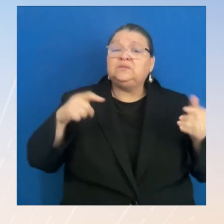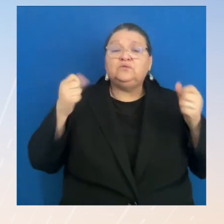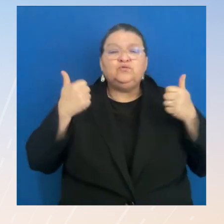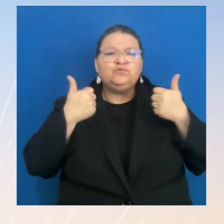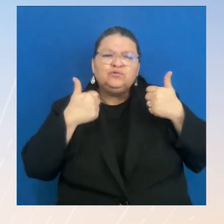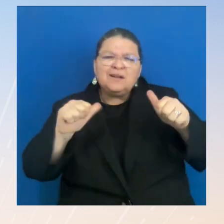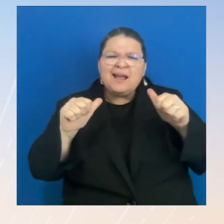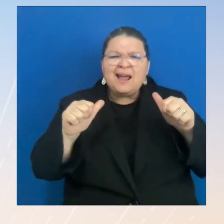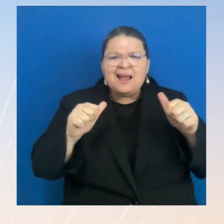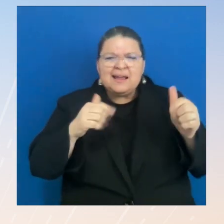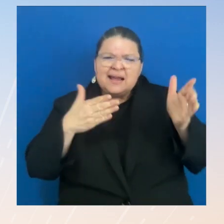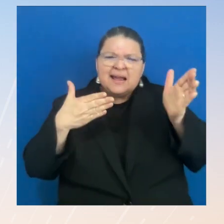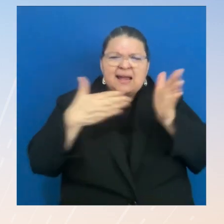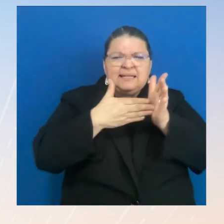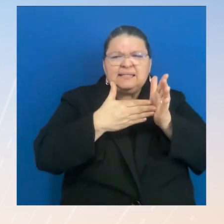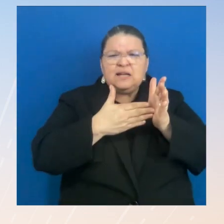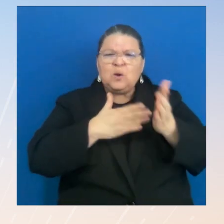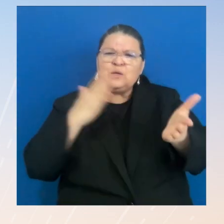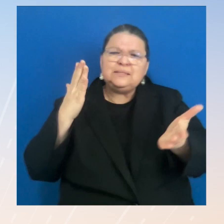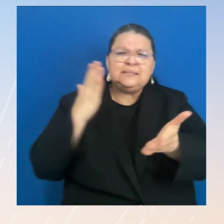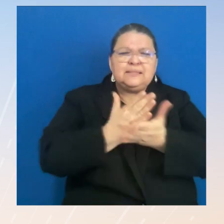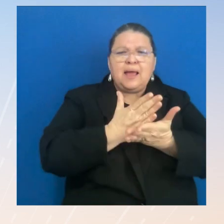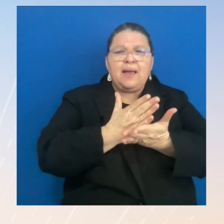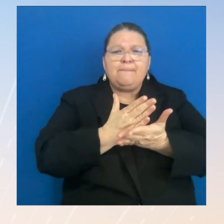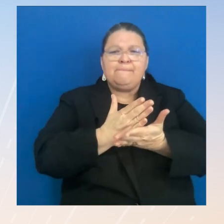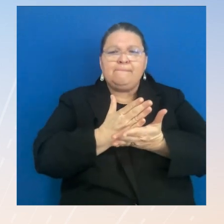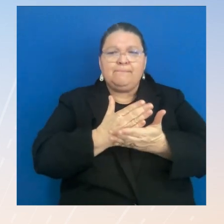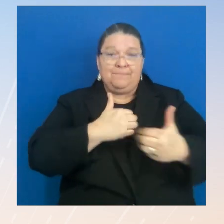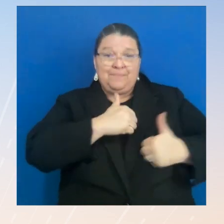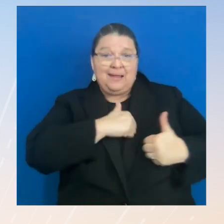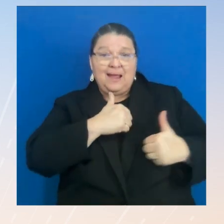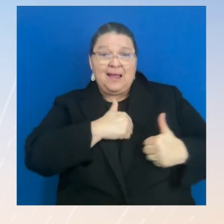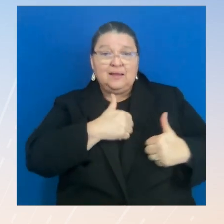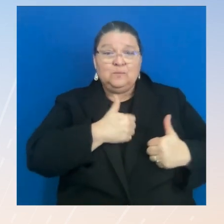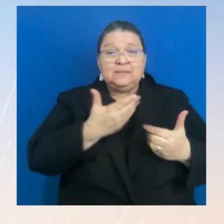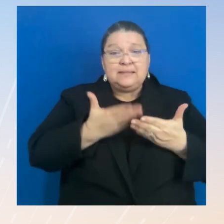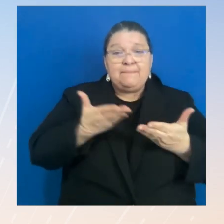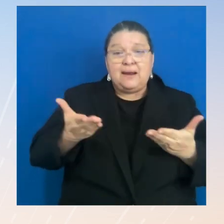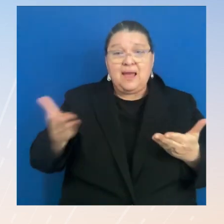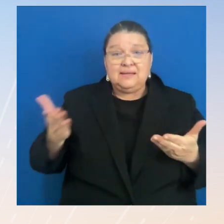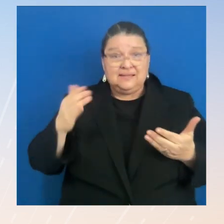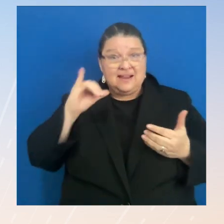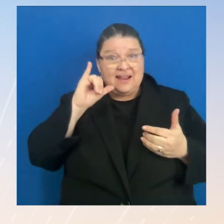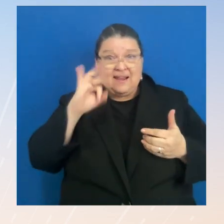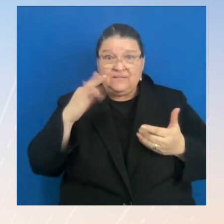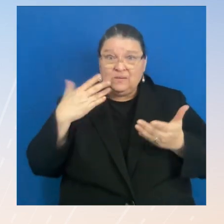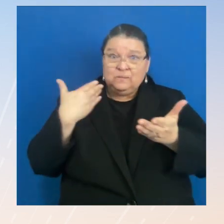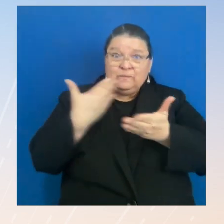will ultimately reach its intended destination? Ms. Psaki: Well, I would say that, obviously, they've been in the middle of a war zone for the past few weeks.